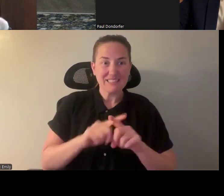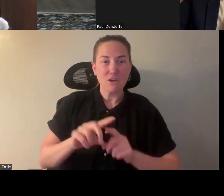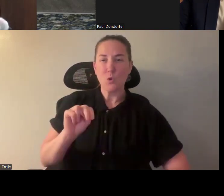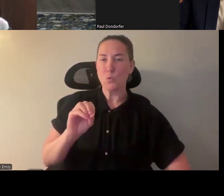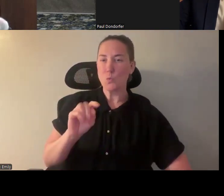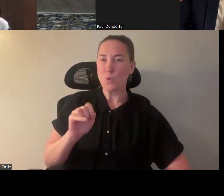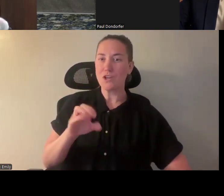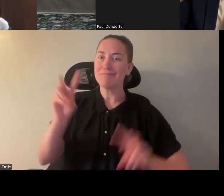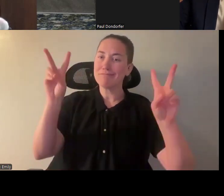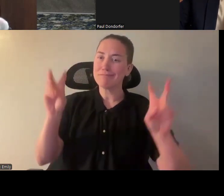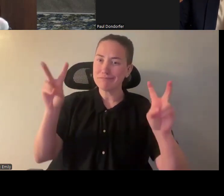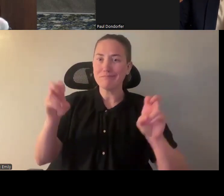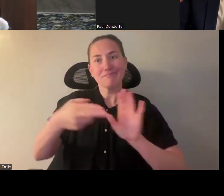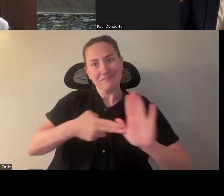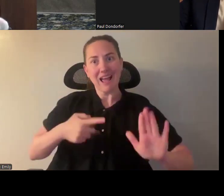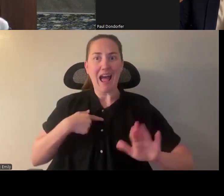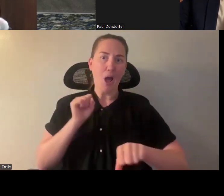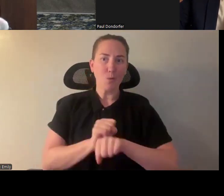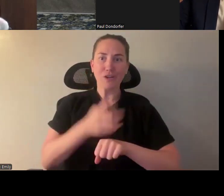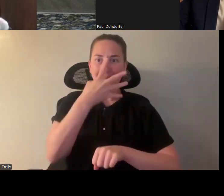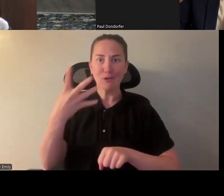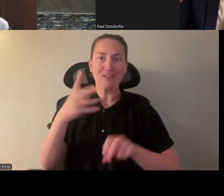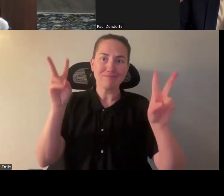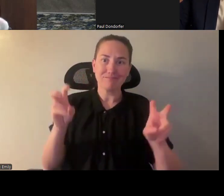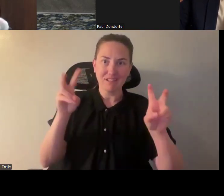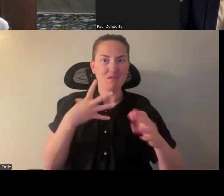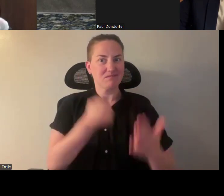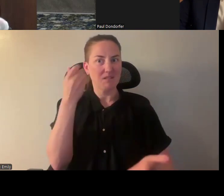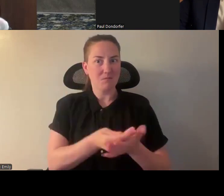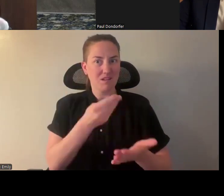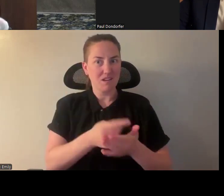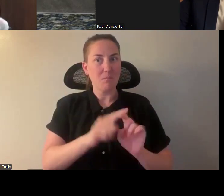to be immigration experts and take the comm uh take the immigrants money and then leave them in